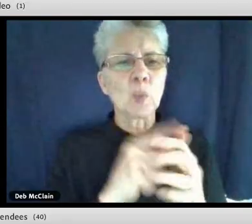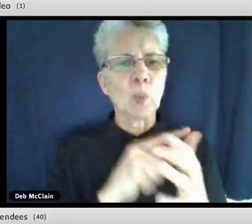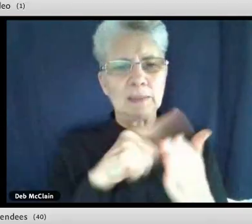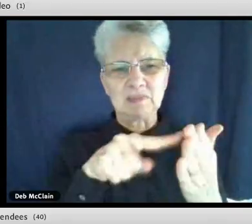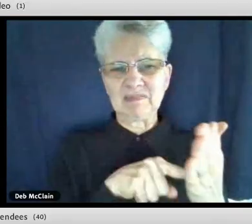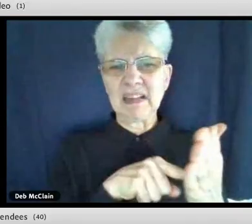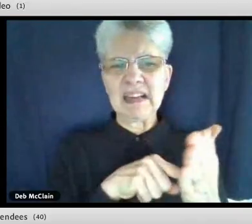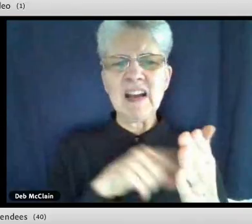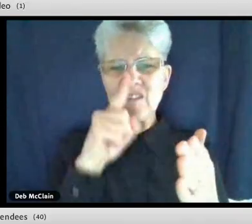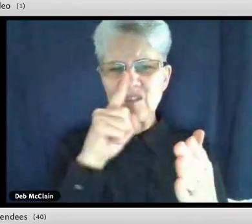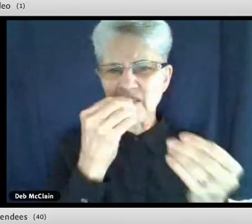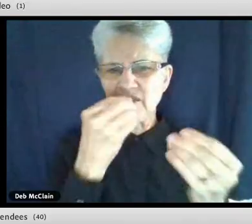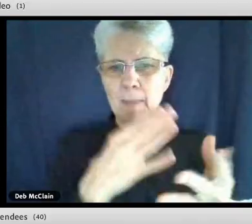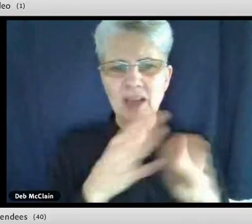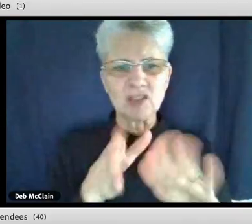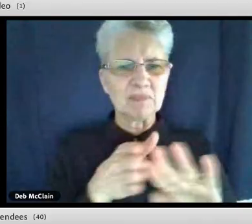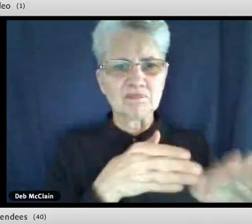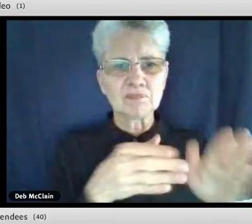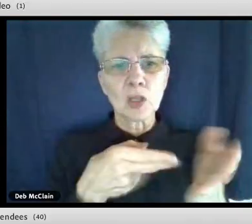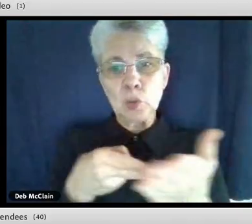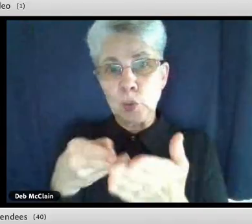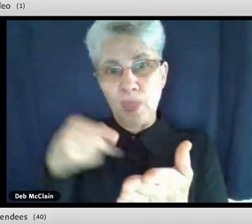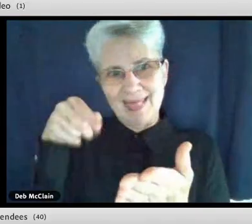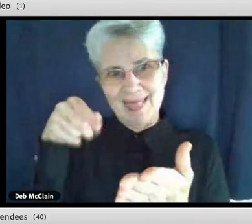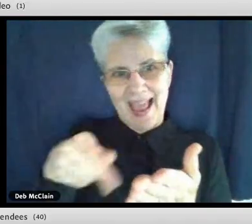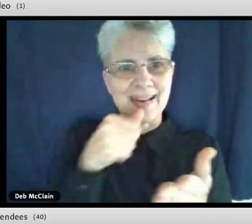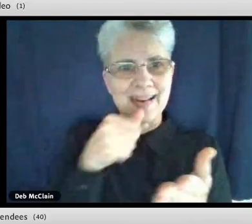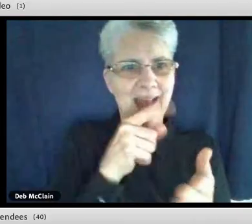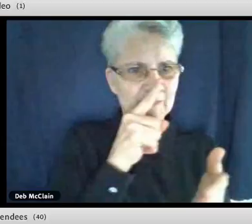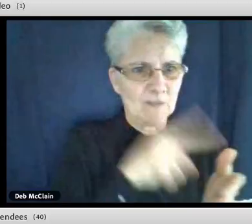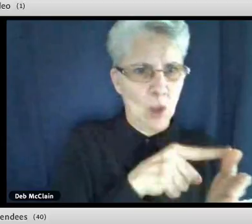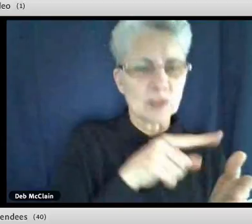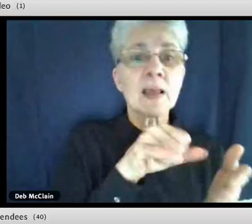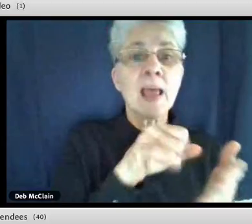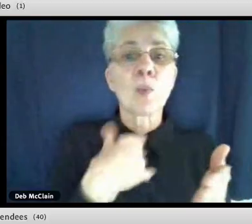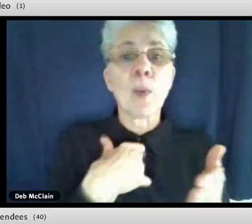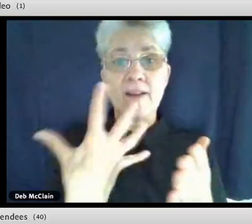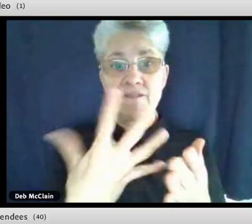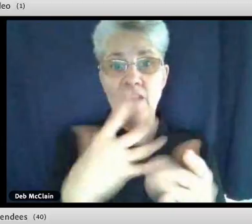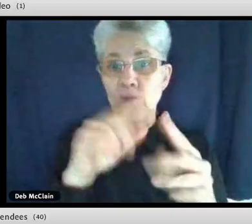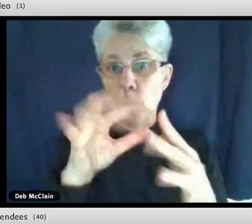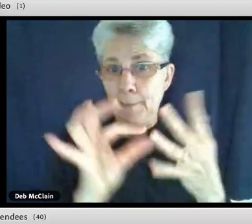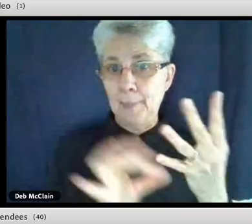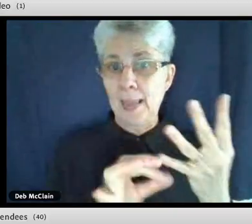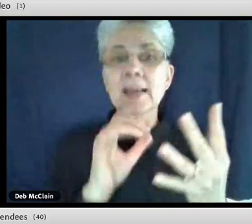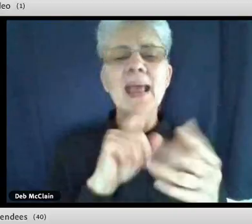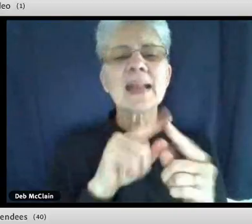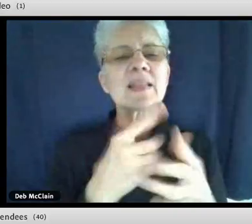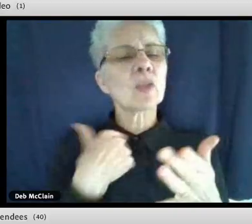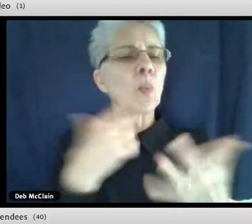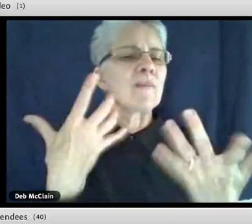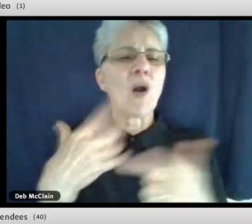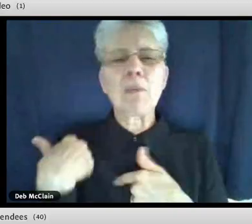when we don't have these automated sites? What are some methods? And I've got at least five. You can pick one, and it's things that we've already done.